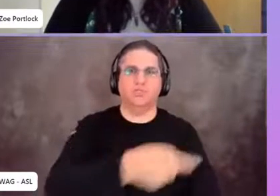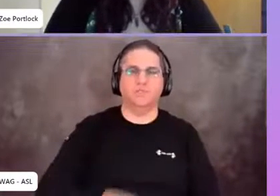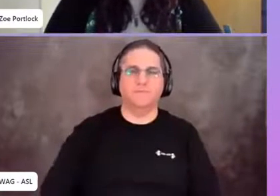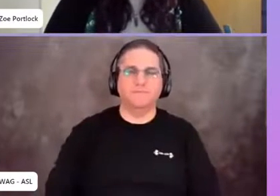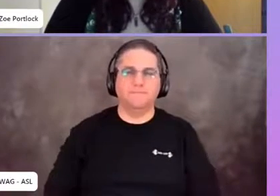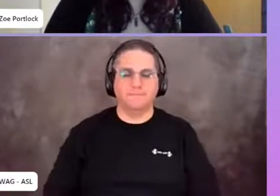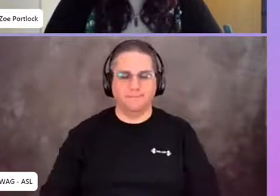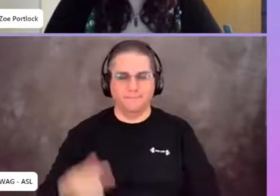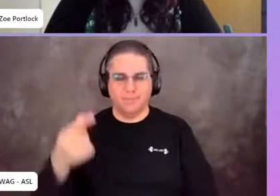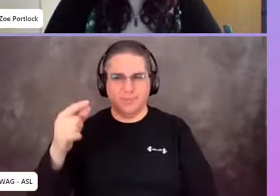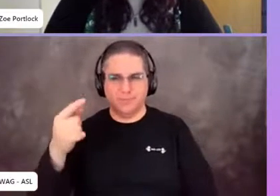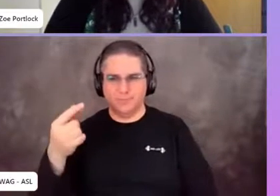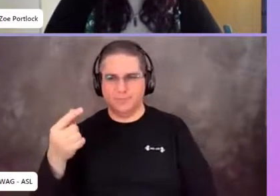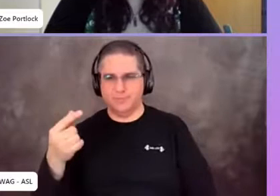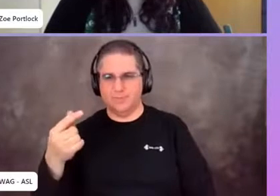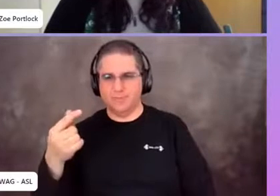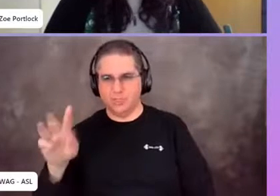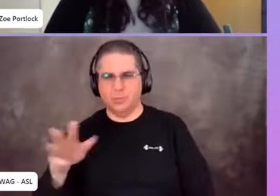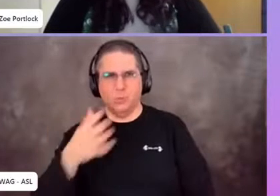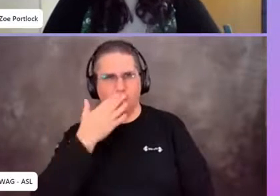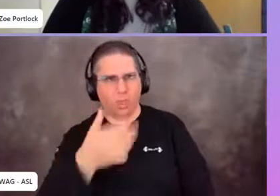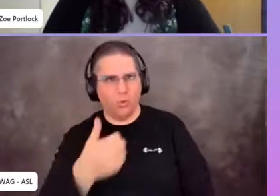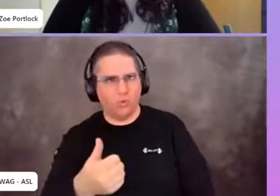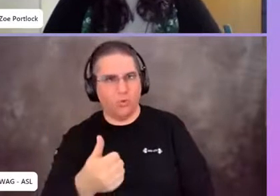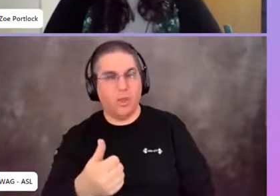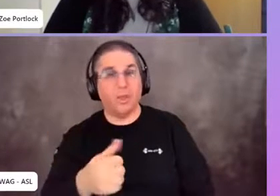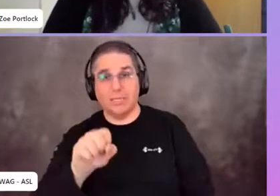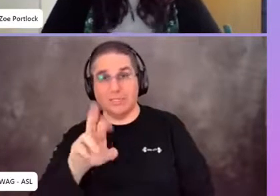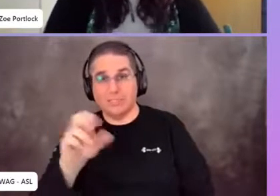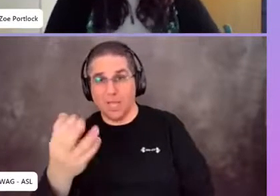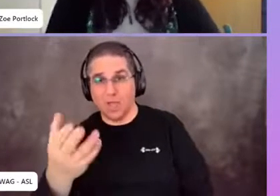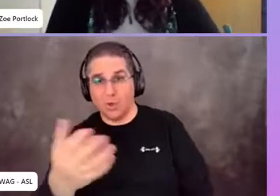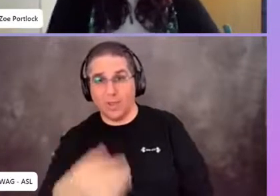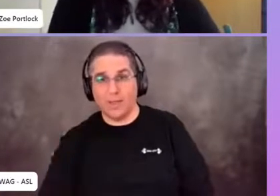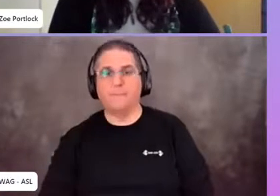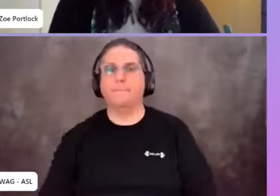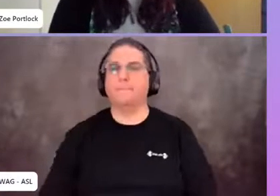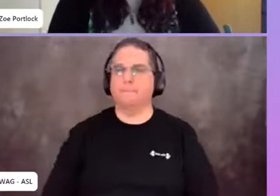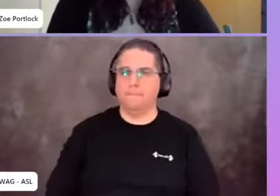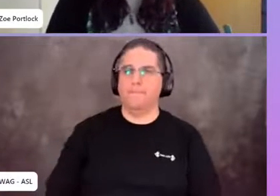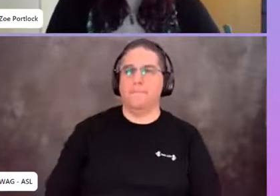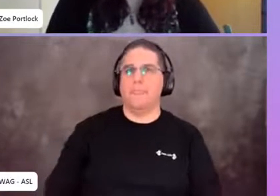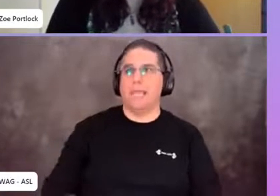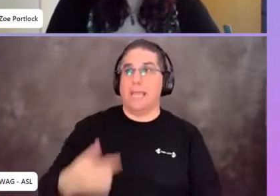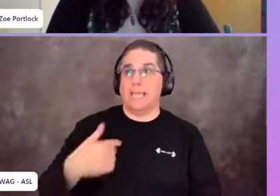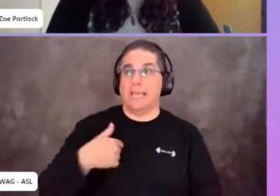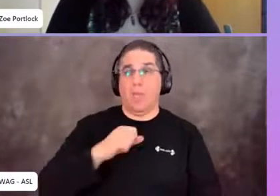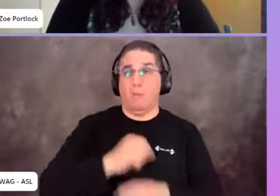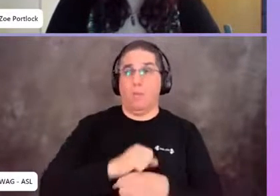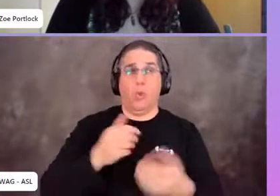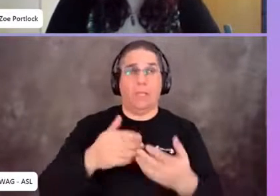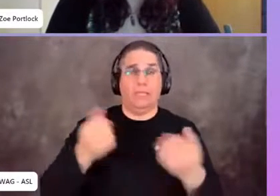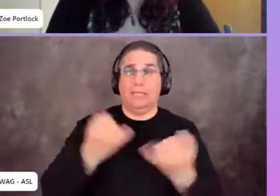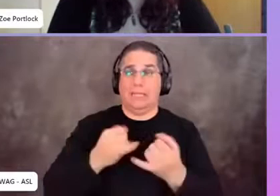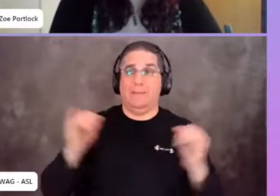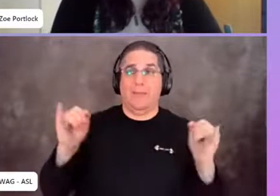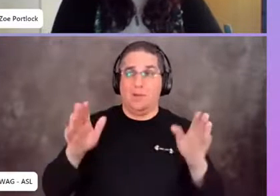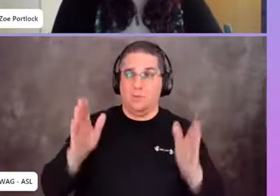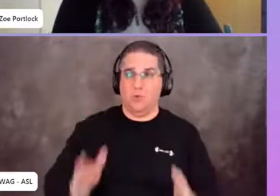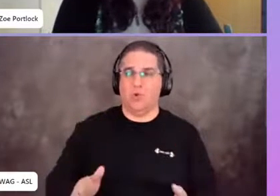and that coming in from the regulator really changed things for sure. [GREG] Great story. Sarah?